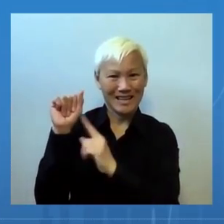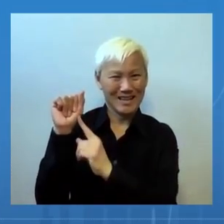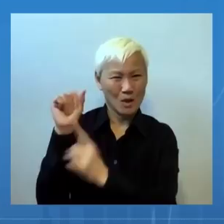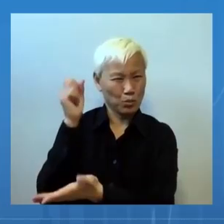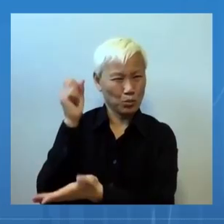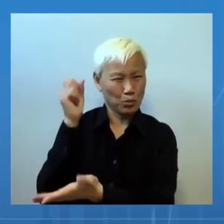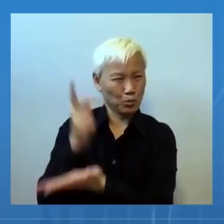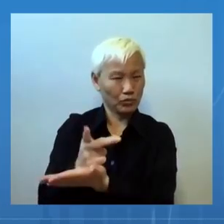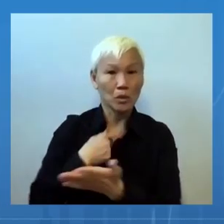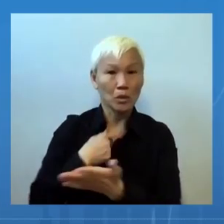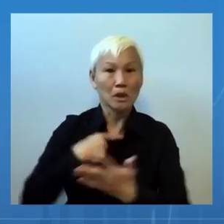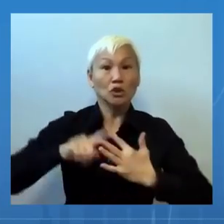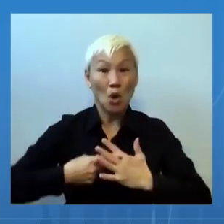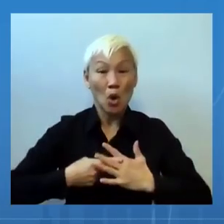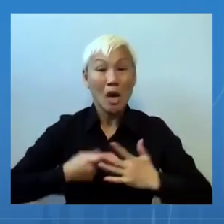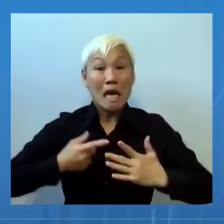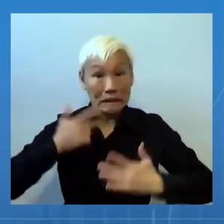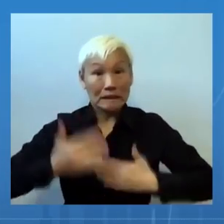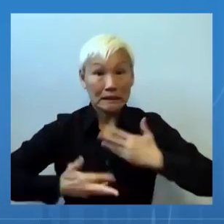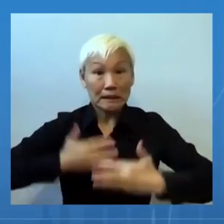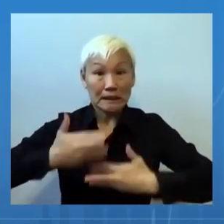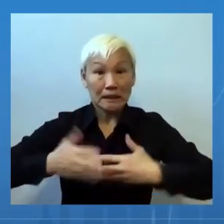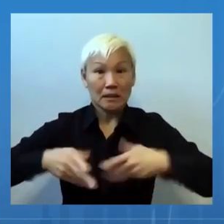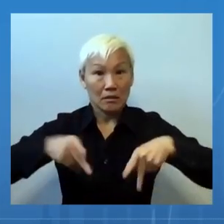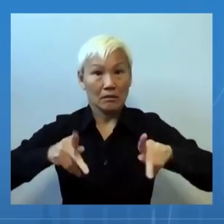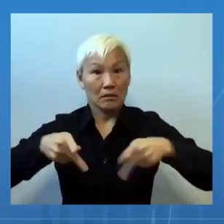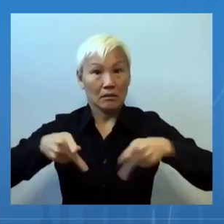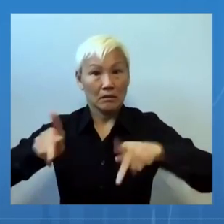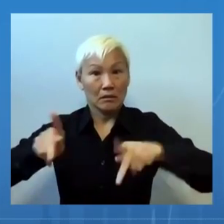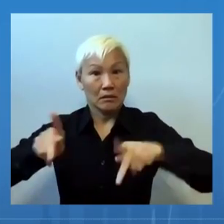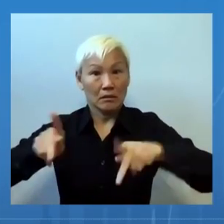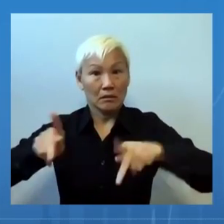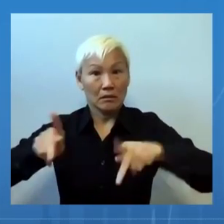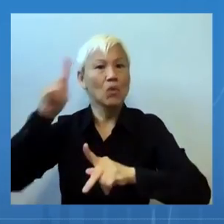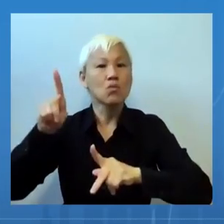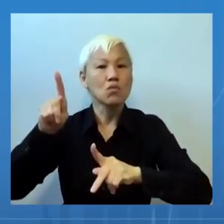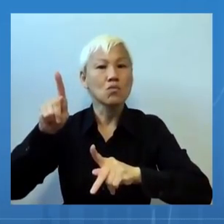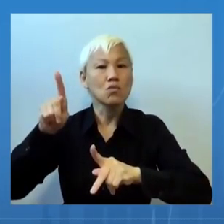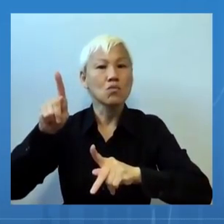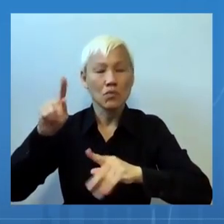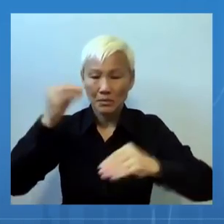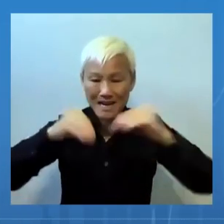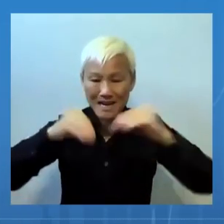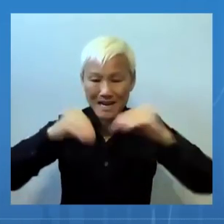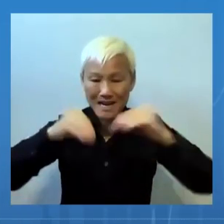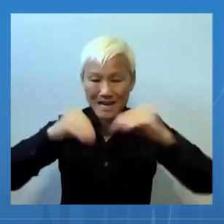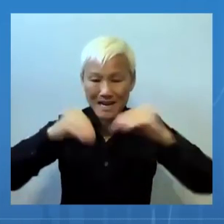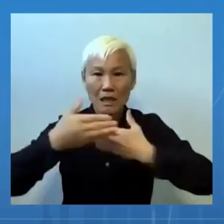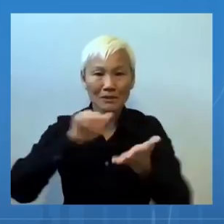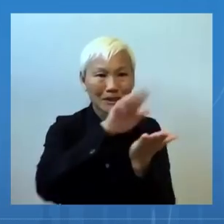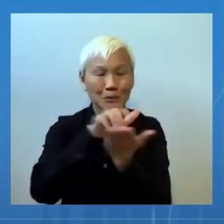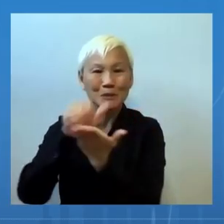of the picking, packing, shipping process. And that started immediately within minutes of the FDA decision.